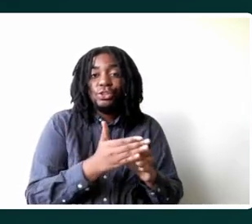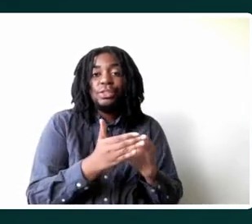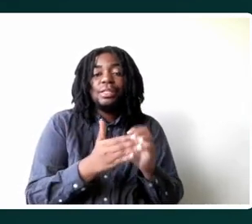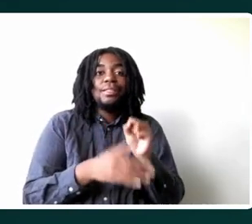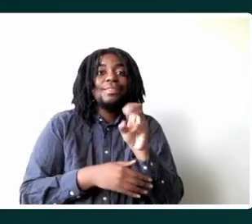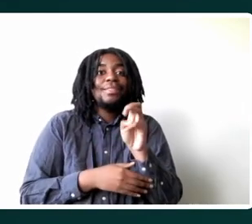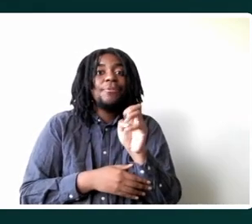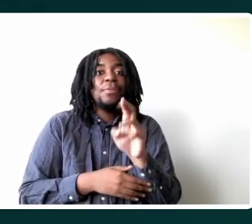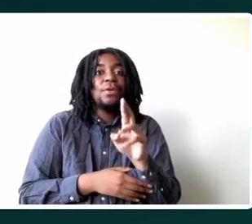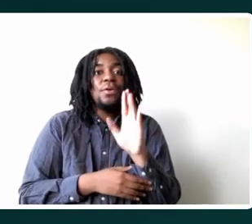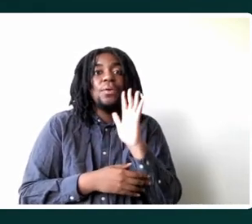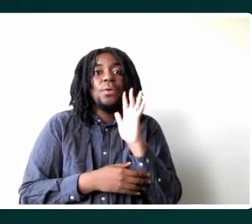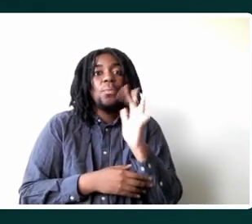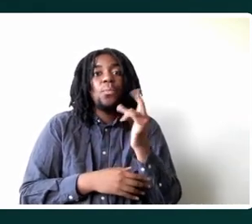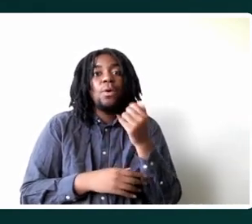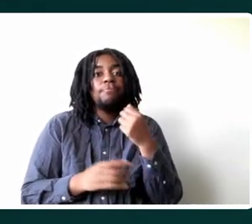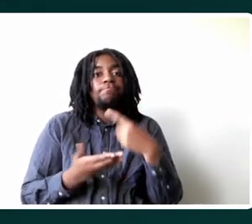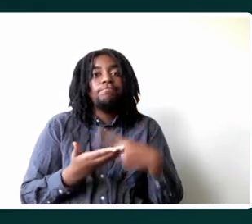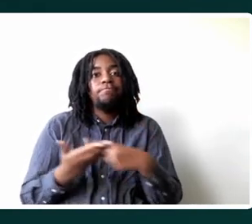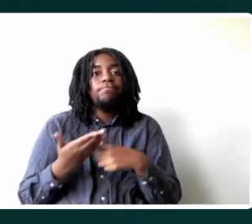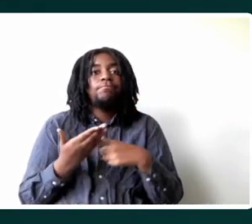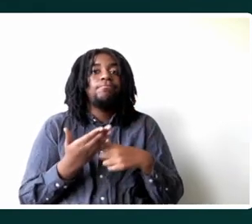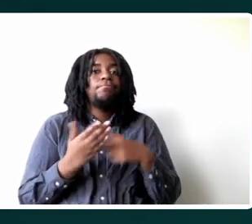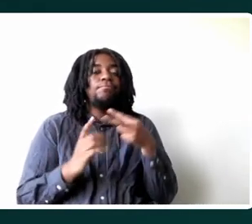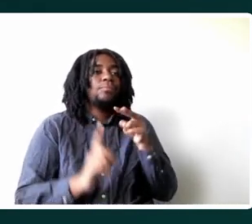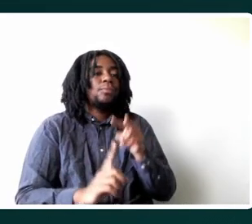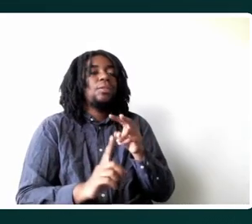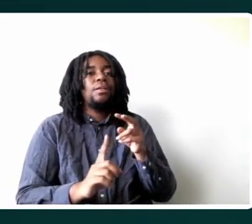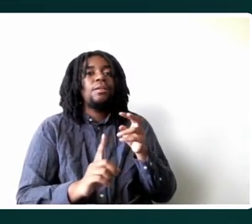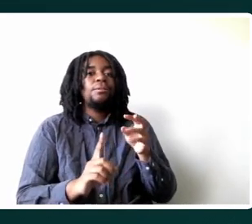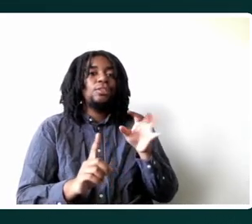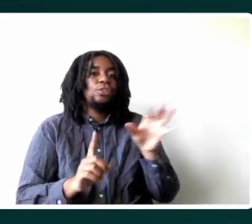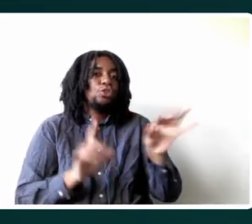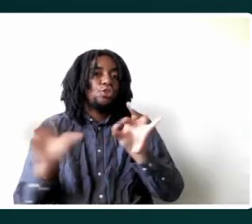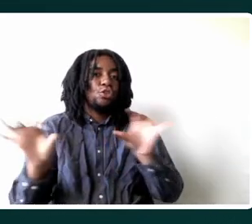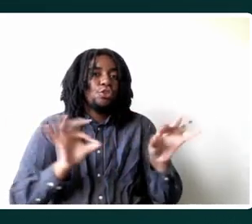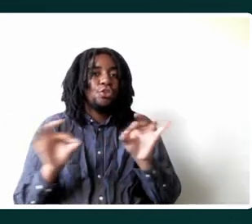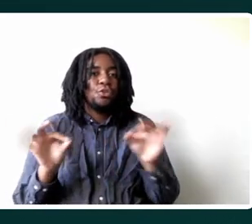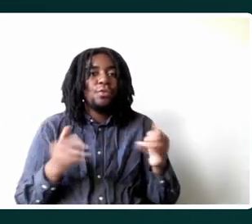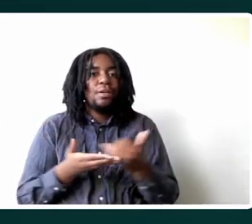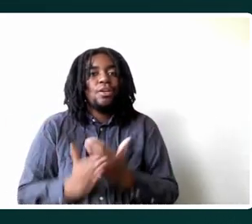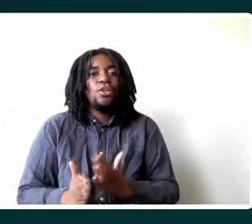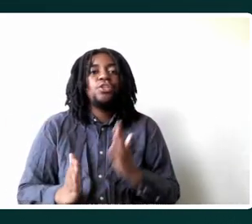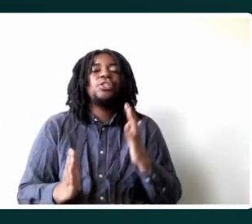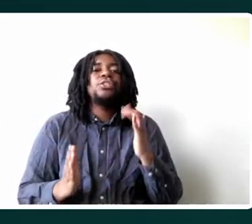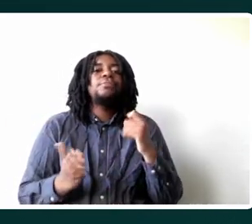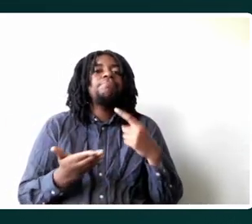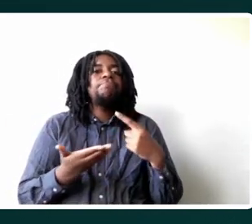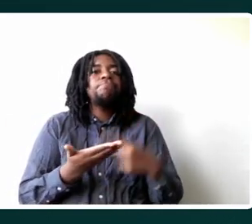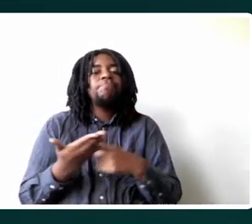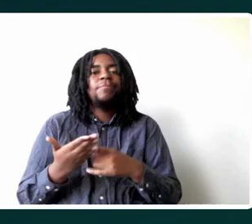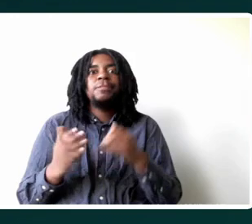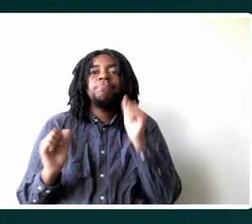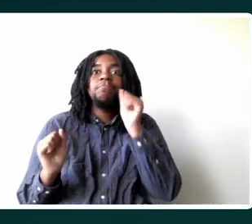from the position of a curator, talk about this incredible exhibition, and look for ways to sort